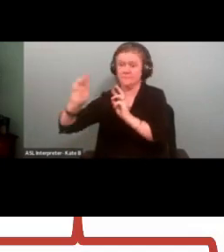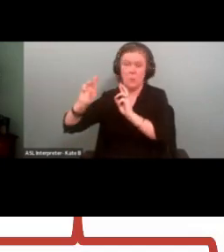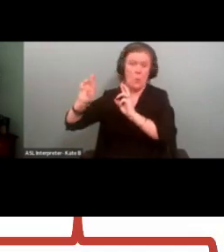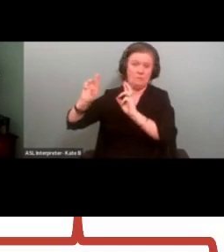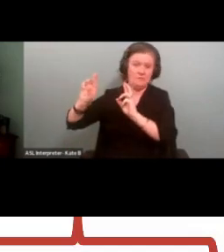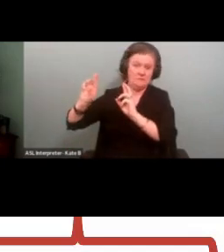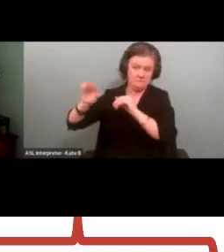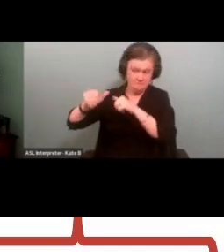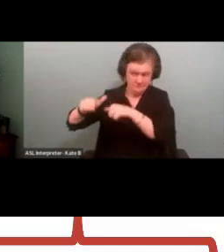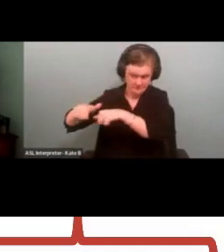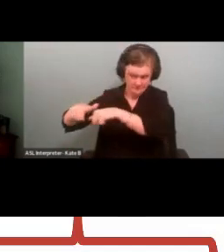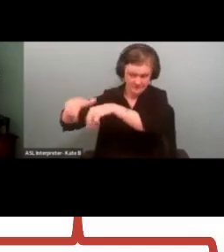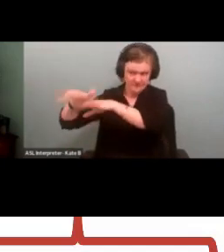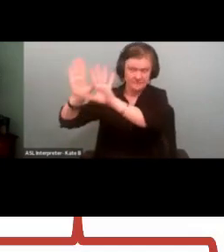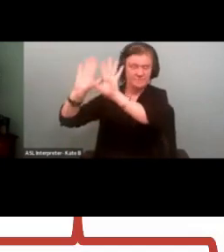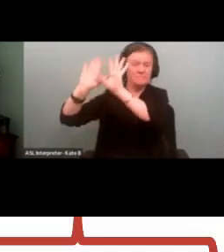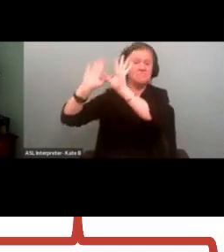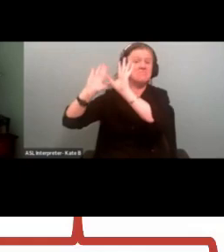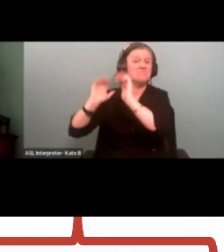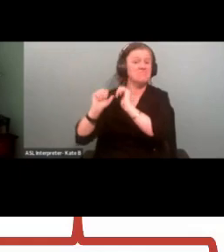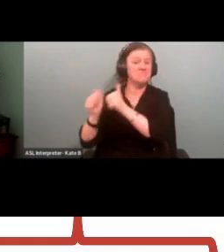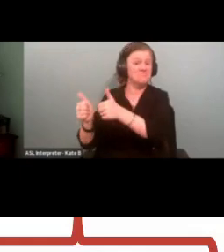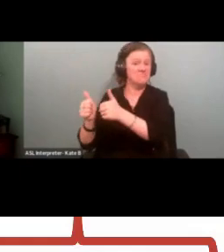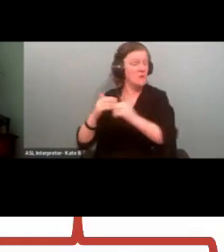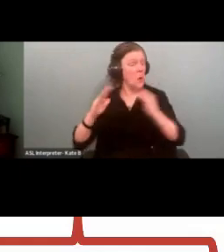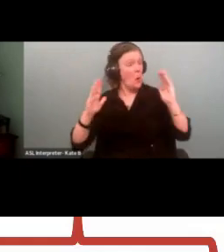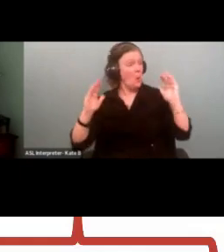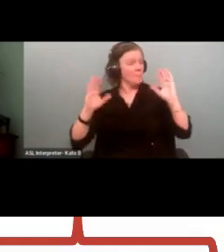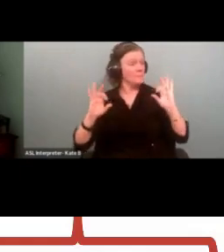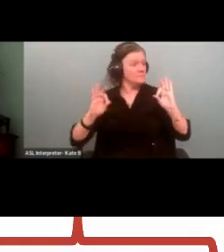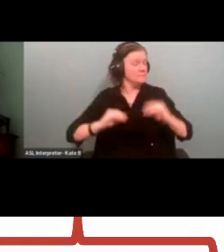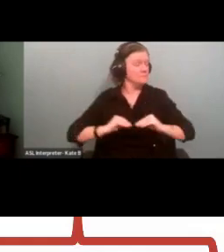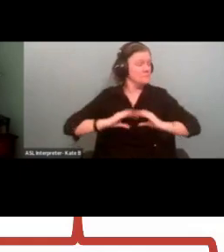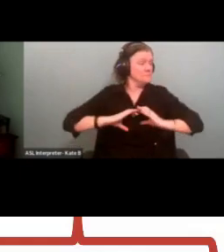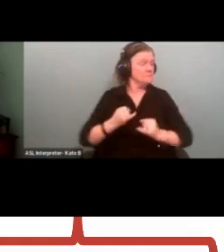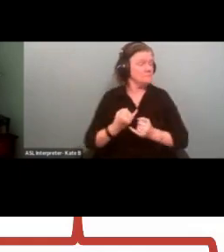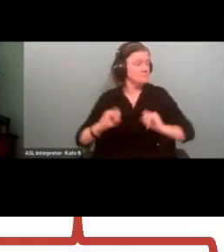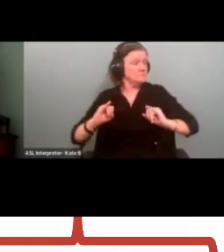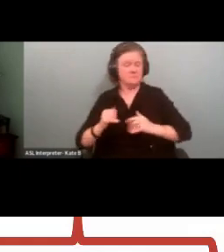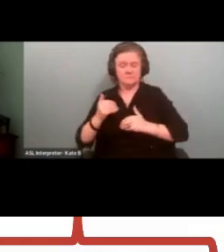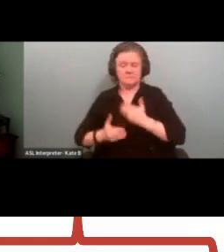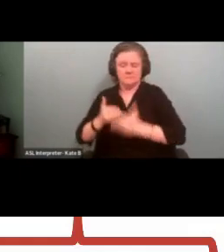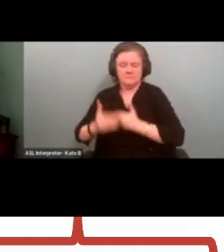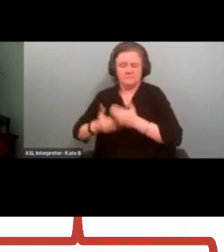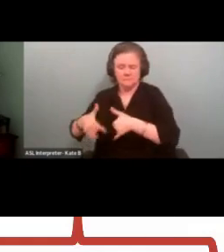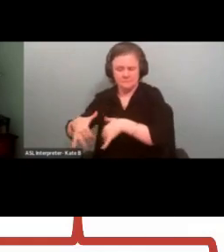families are launched and they're feeling hopeful, and independent, and all those things that we just talked